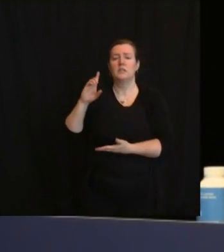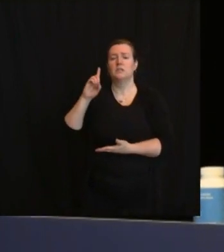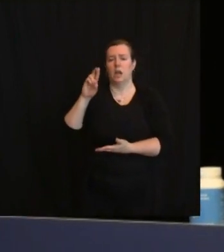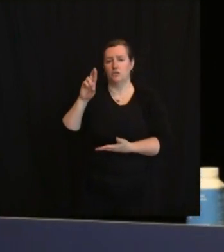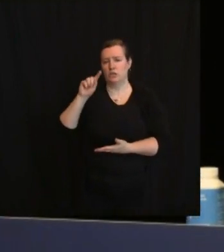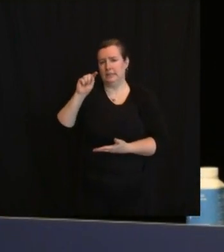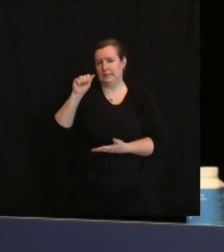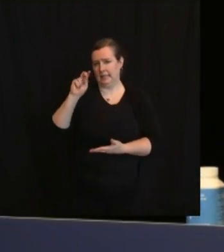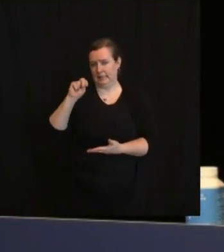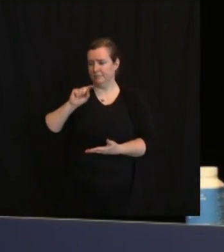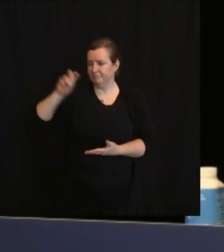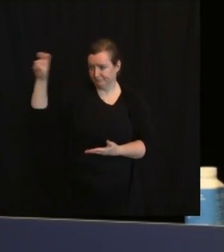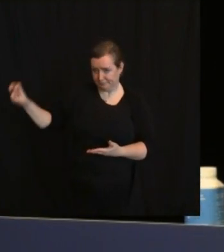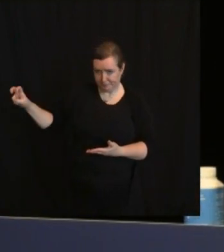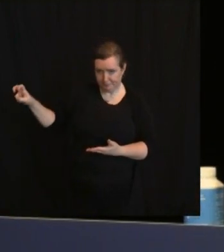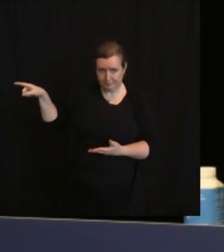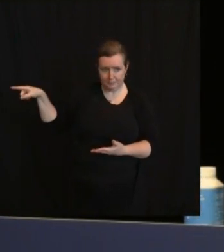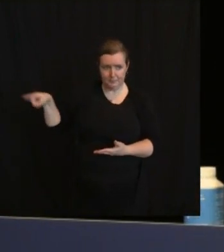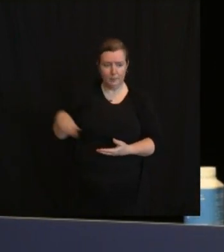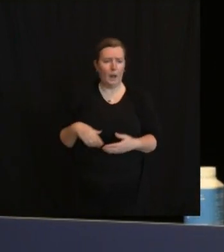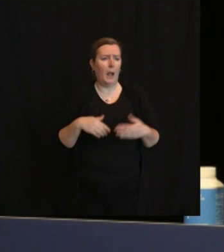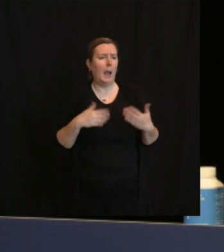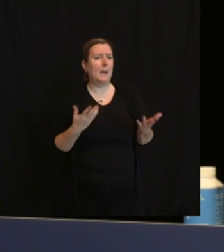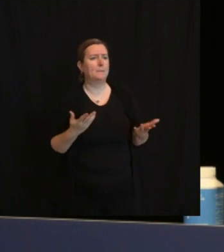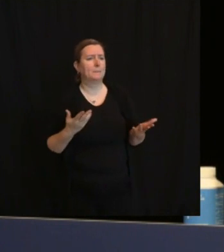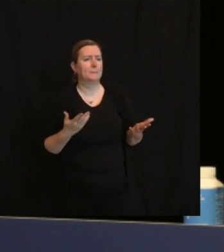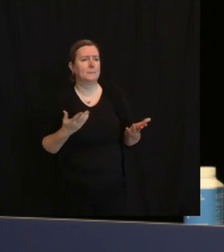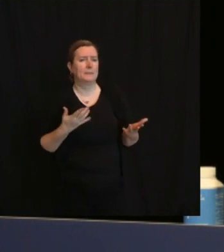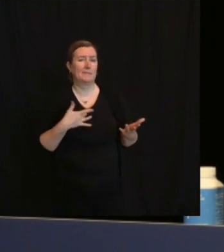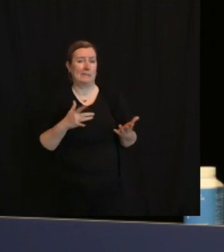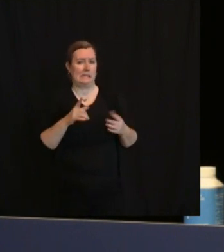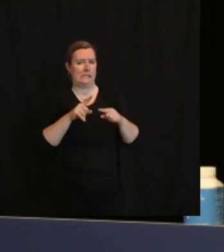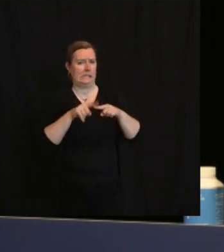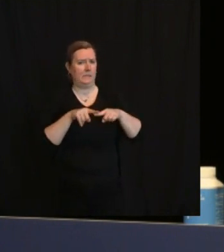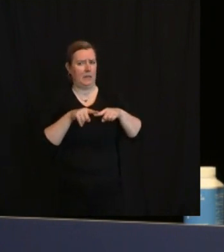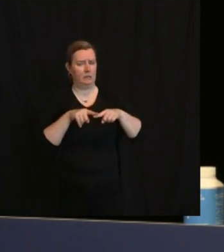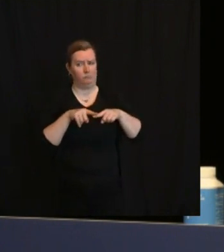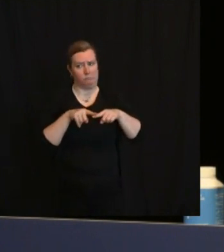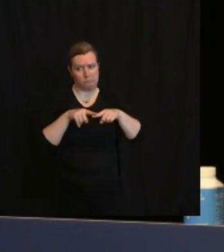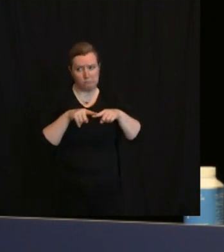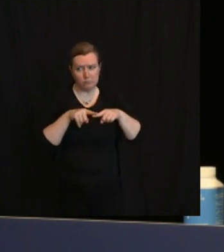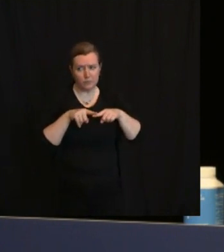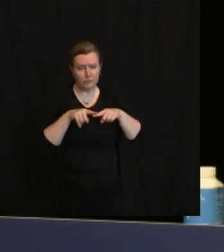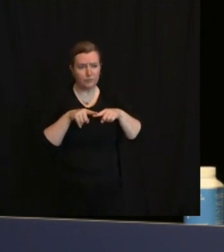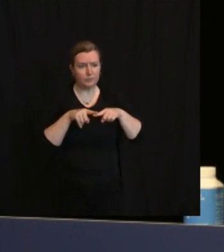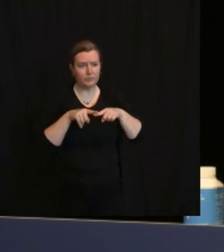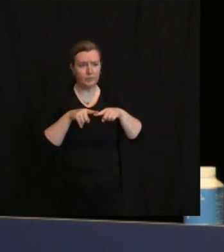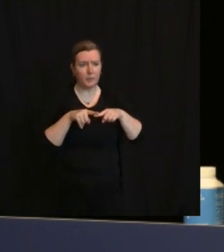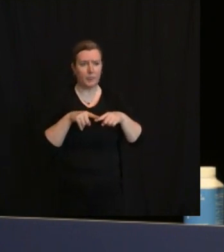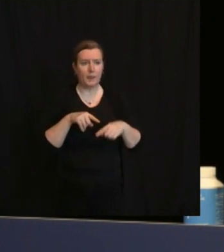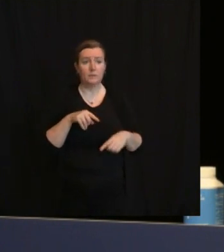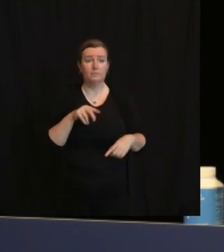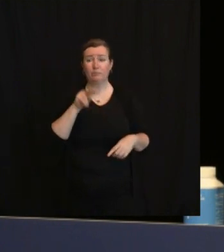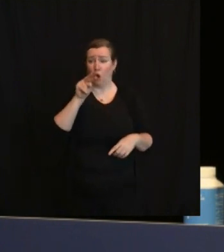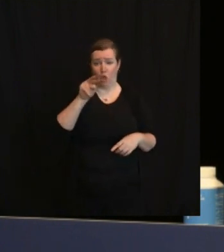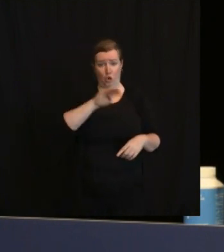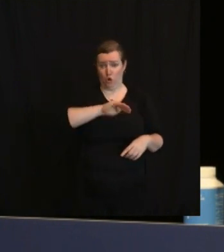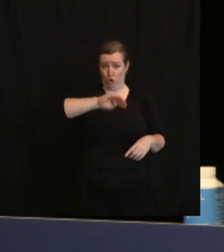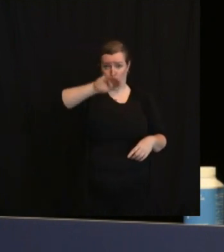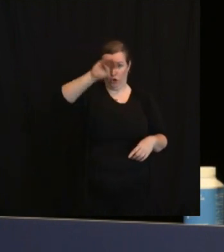ANYTHING MORE SPECIFIC IN TERMS OF PARTICULAR NUMBERS YOU ARE LOOKING AT? THE STANDARD EPIDEMIOLOGIC